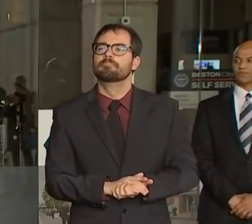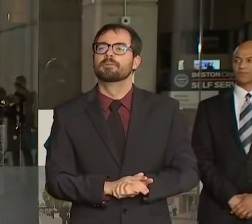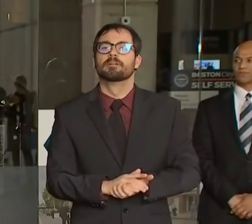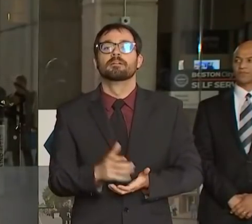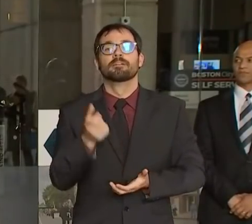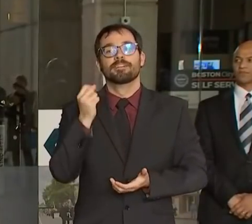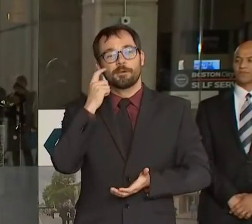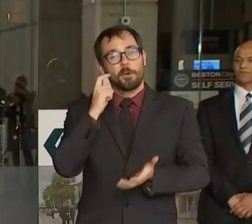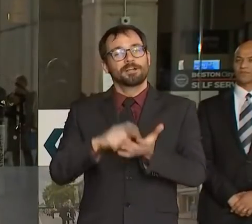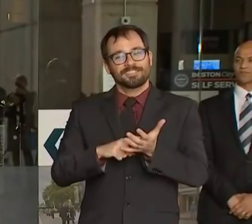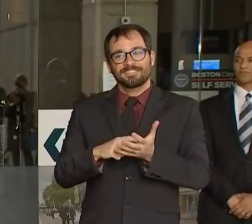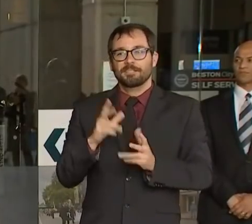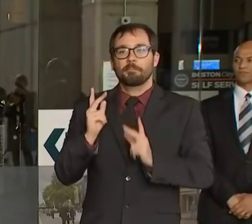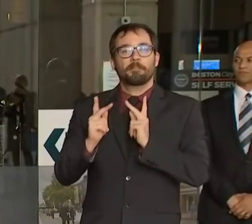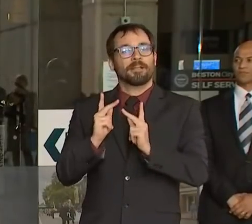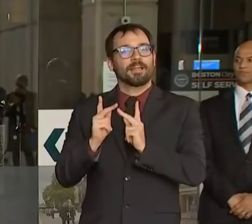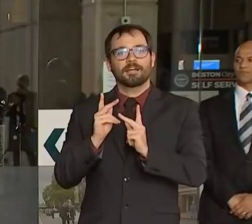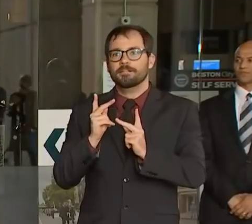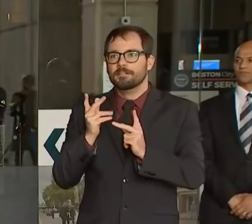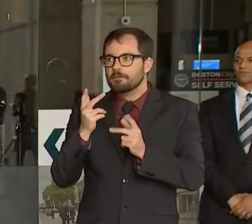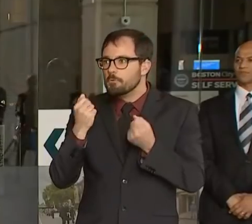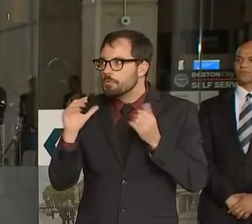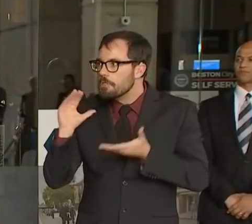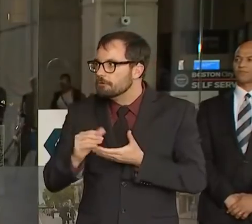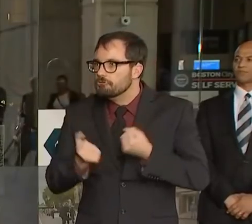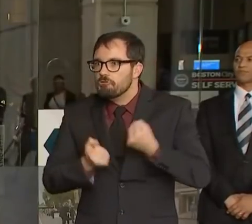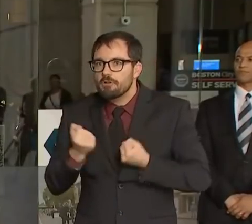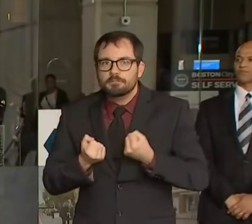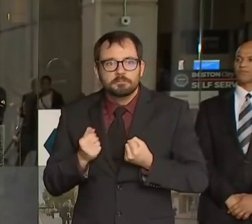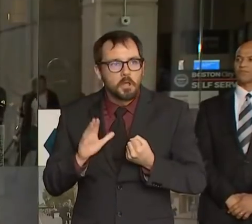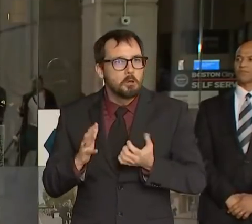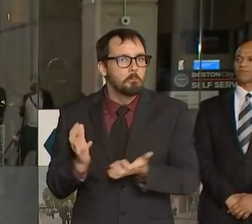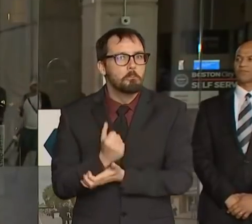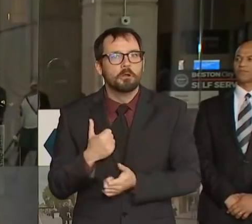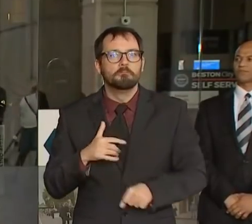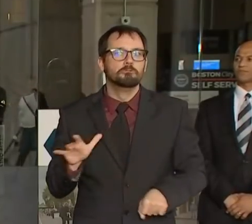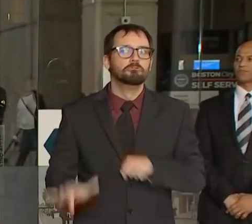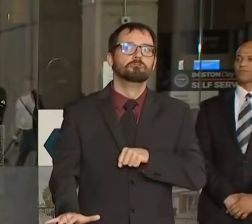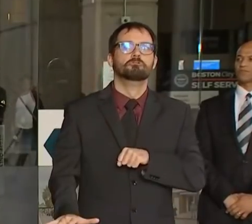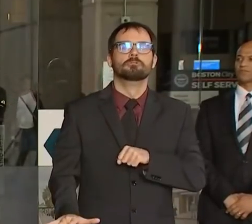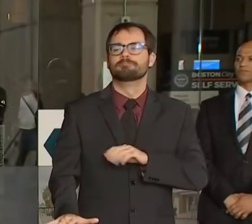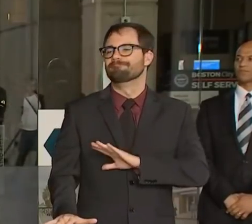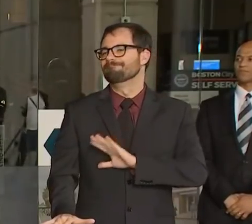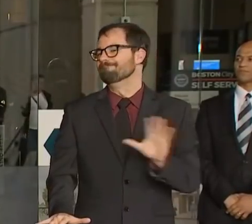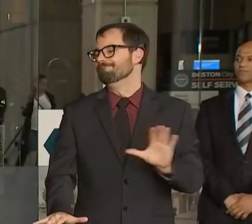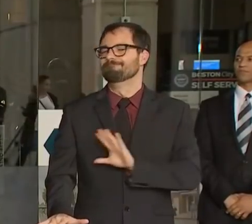AND IF THEY NEED PARKING SPACES THAT THEY ARE AVAILABLE. WITH LESS TRAFFIC, WE ARE SEEING REPORTS OF CARS SPEEDING.